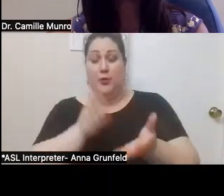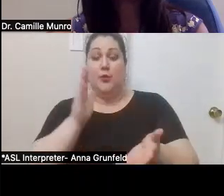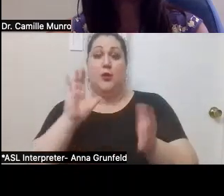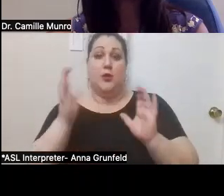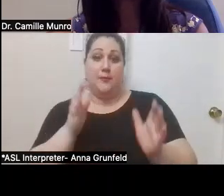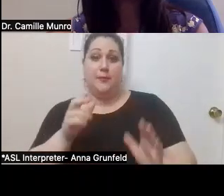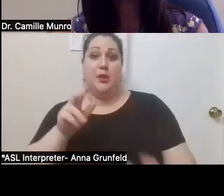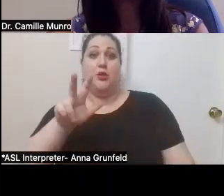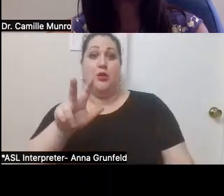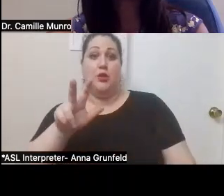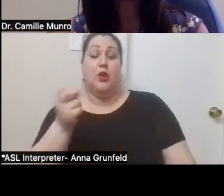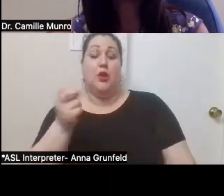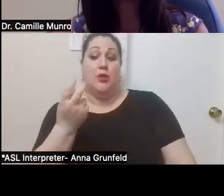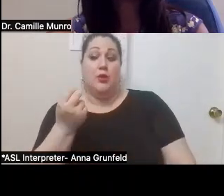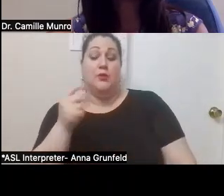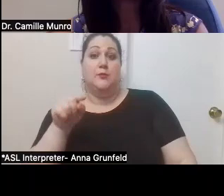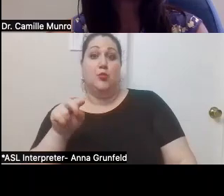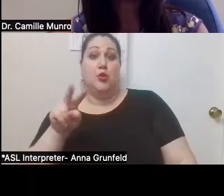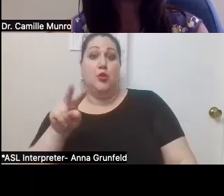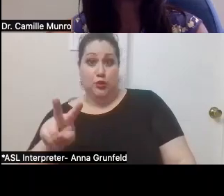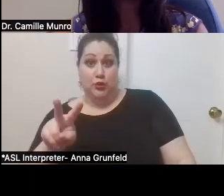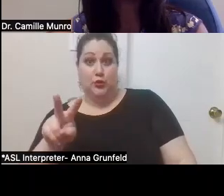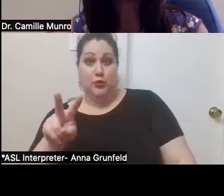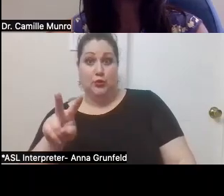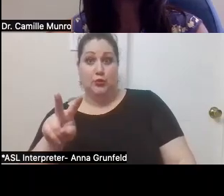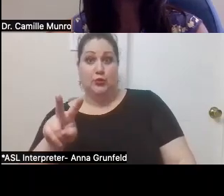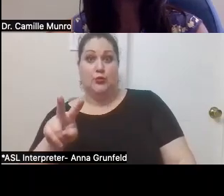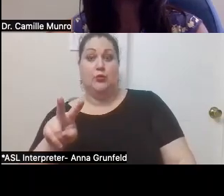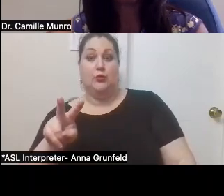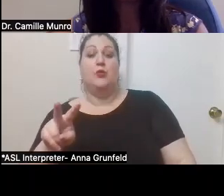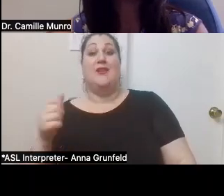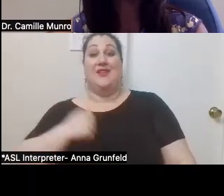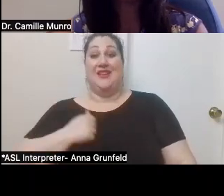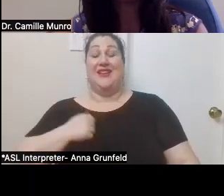Canadians overall who self-identified as having a disability at that time.